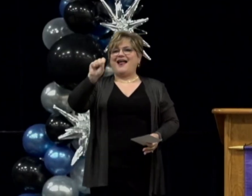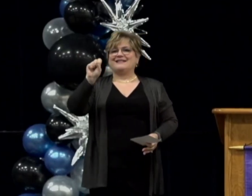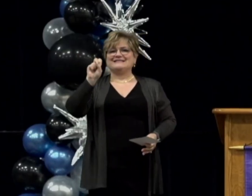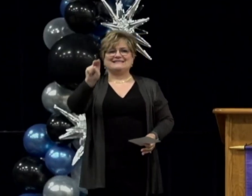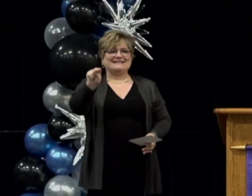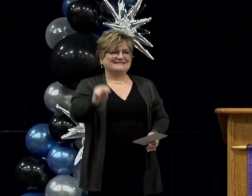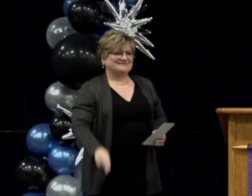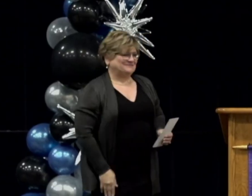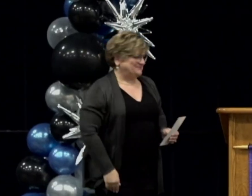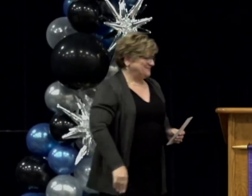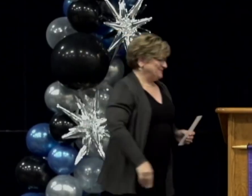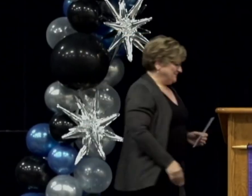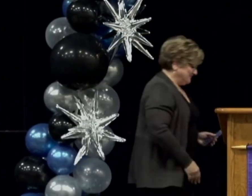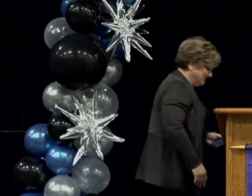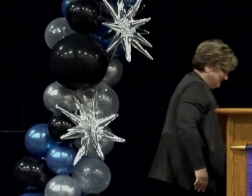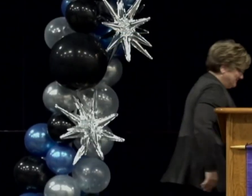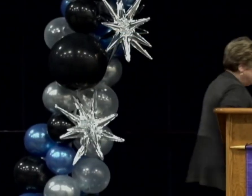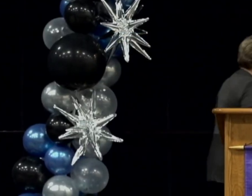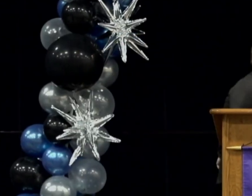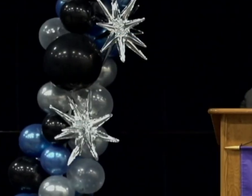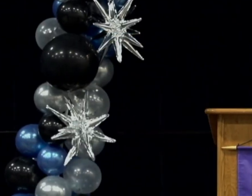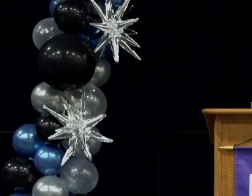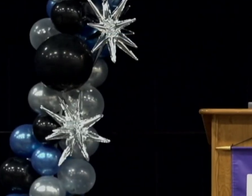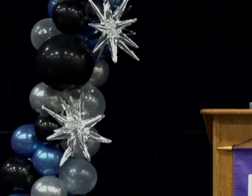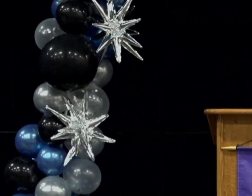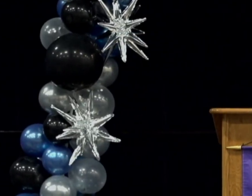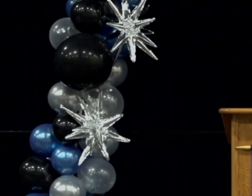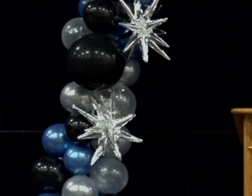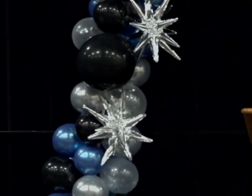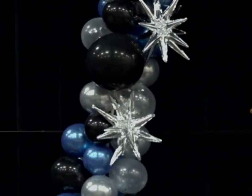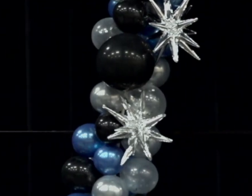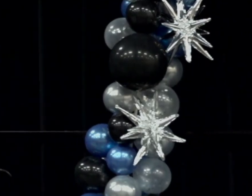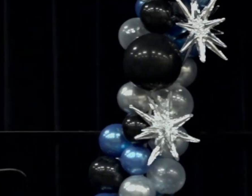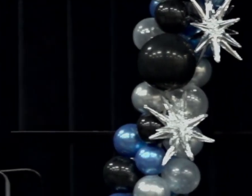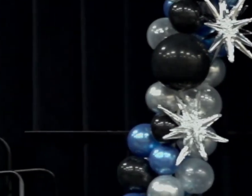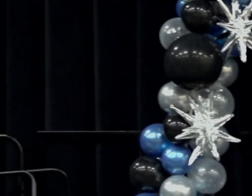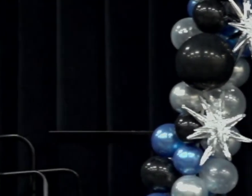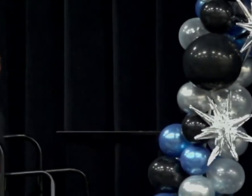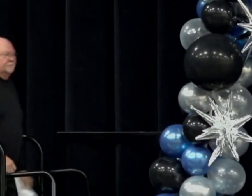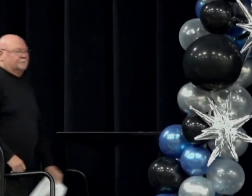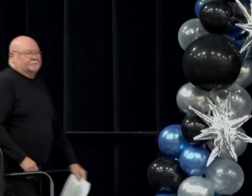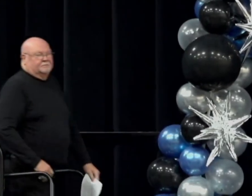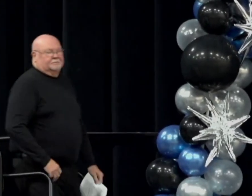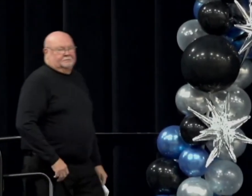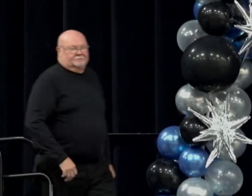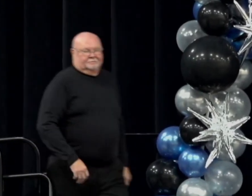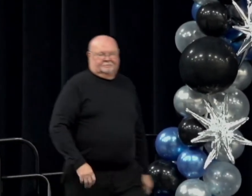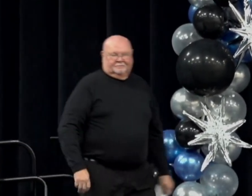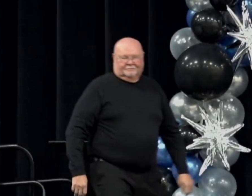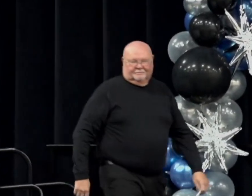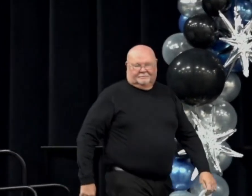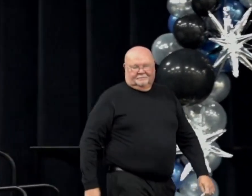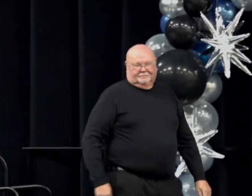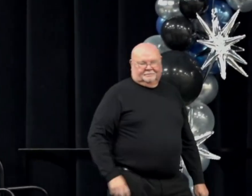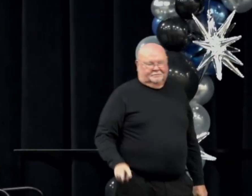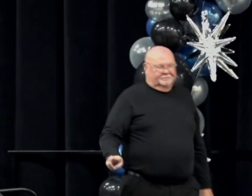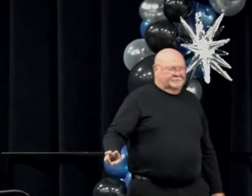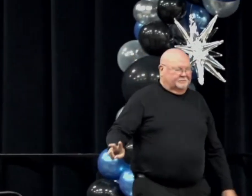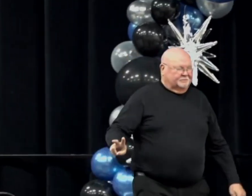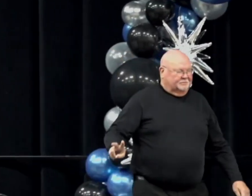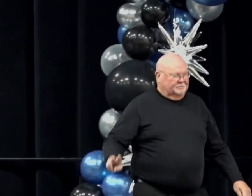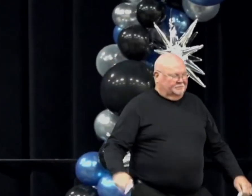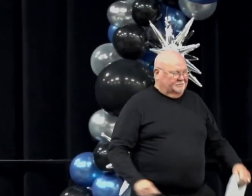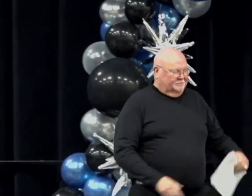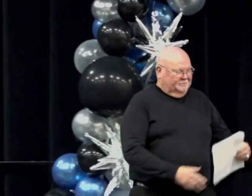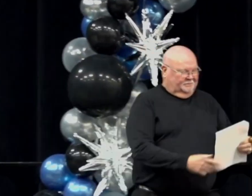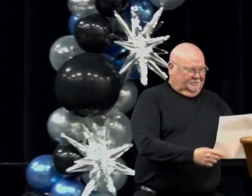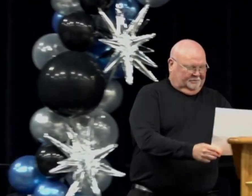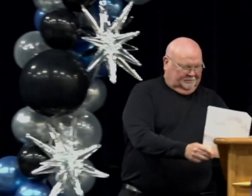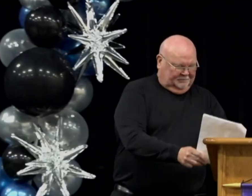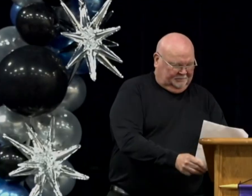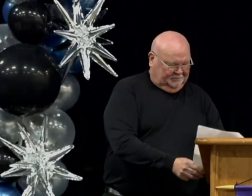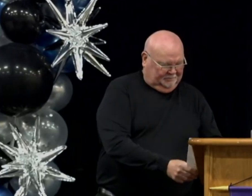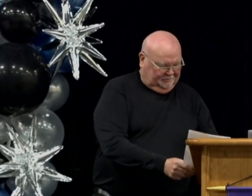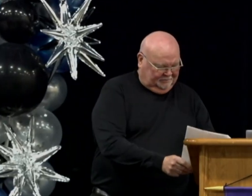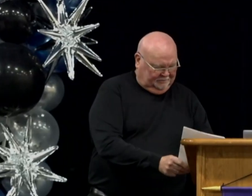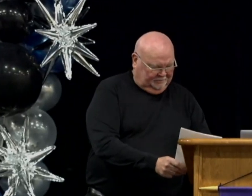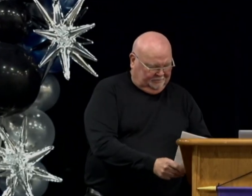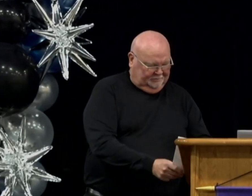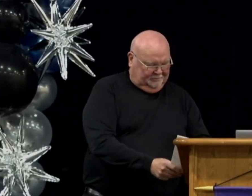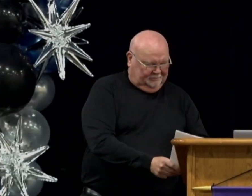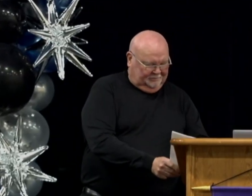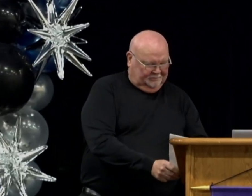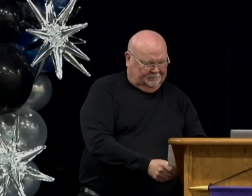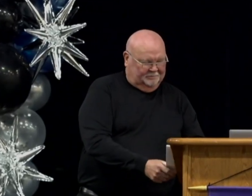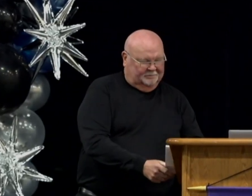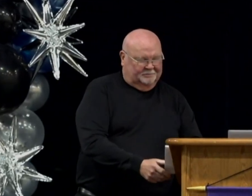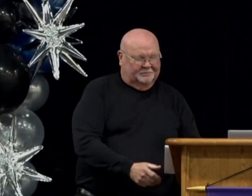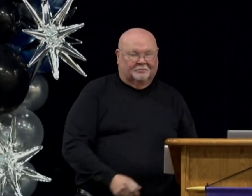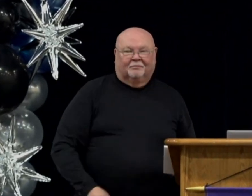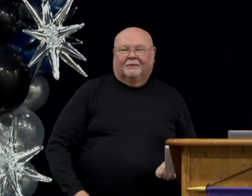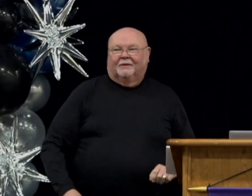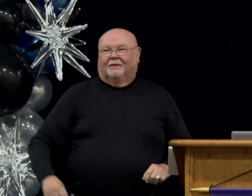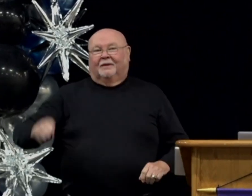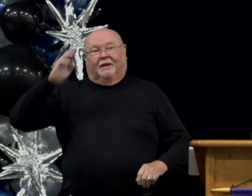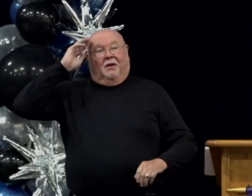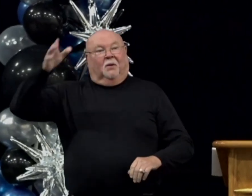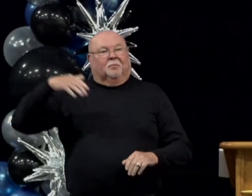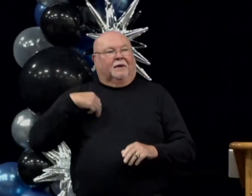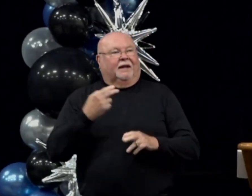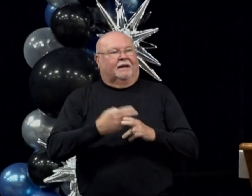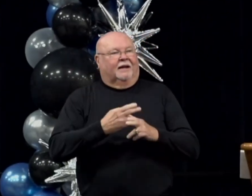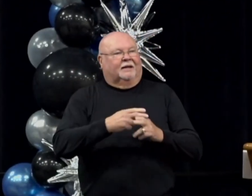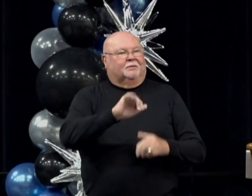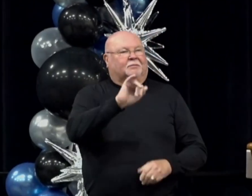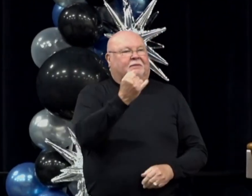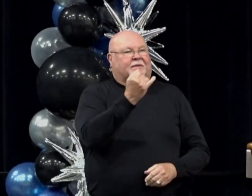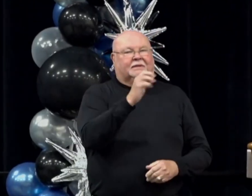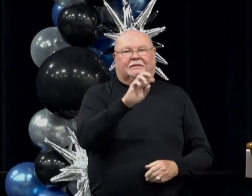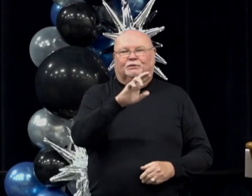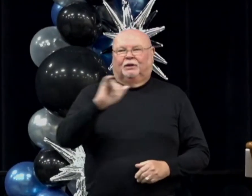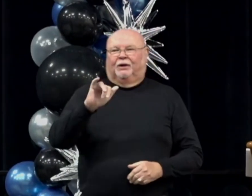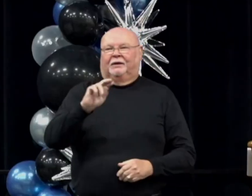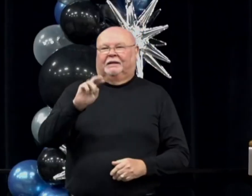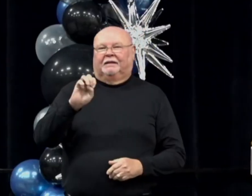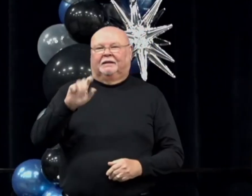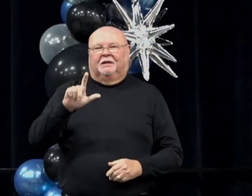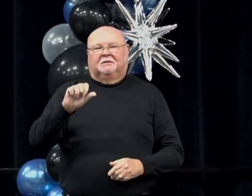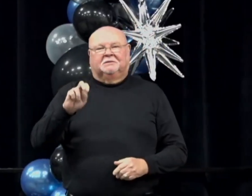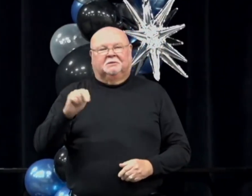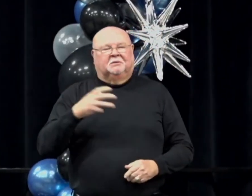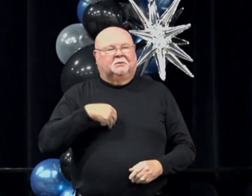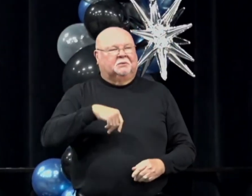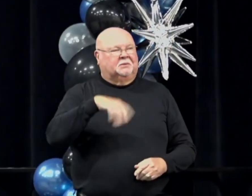Jerry Nelson. Hello, my name is Jerry Nelson. I'm a